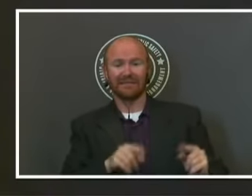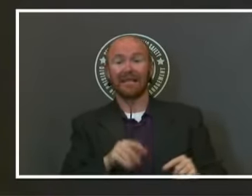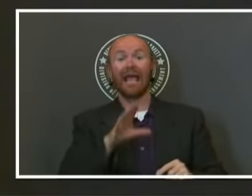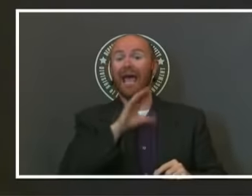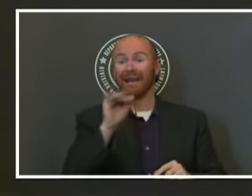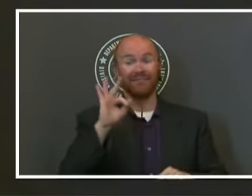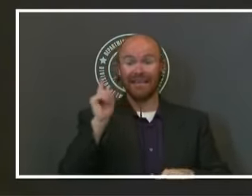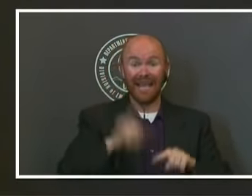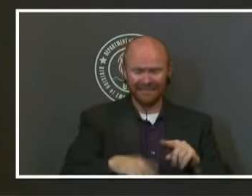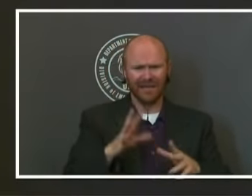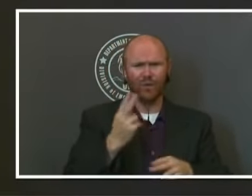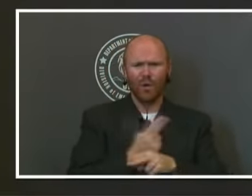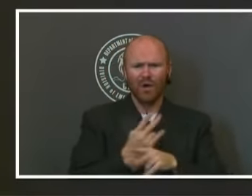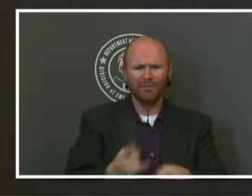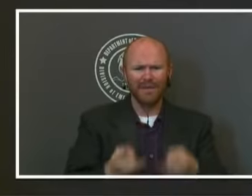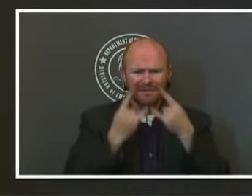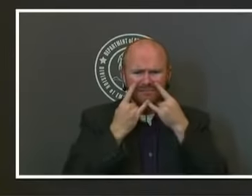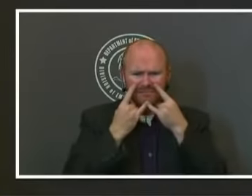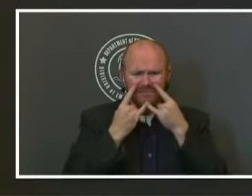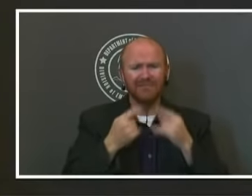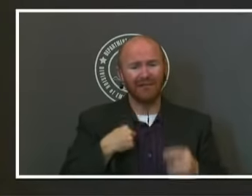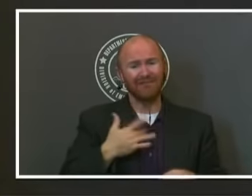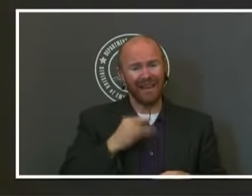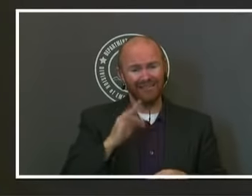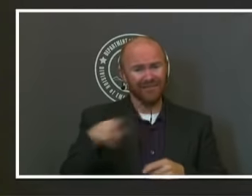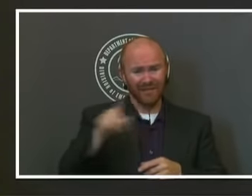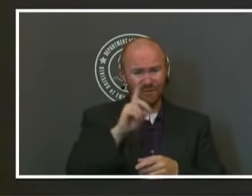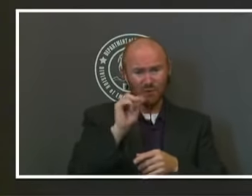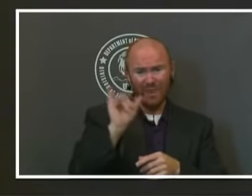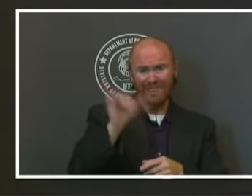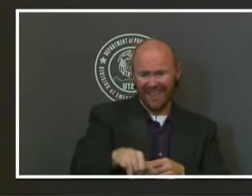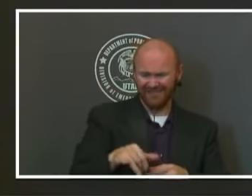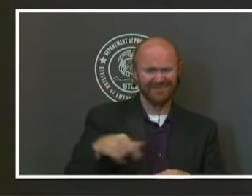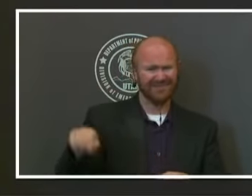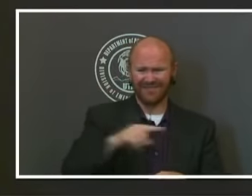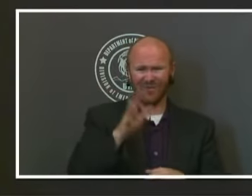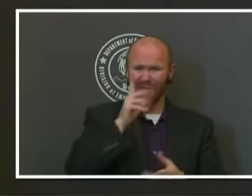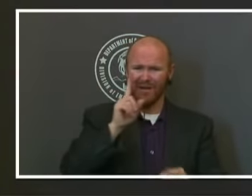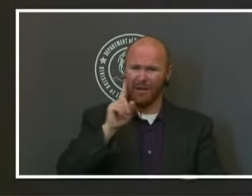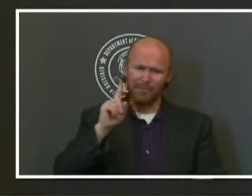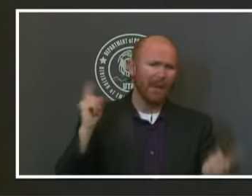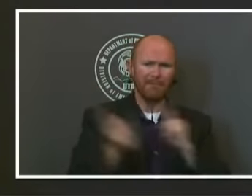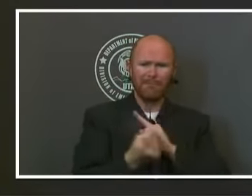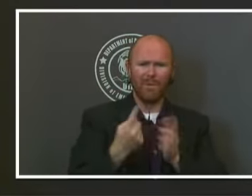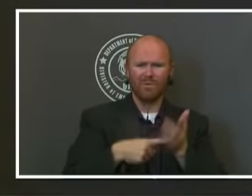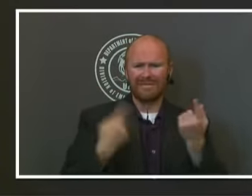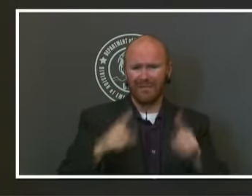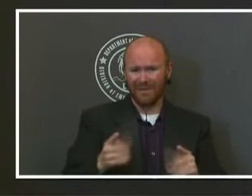little simple things will make a